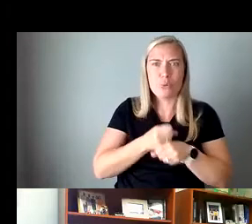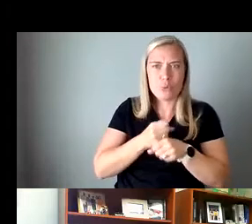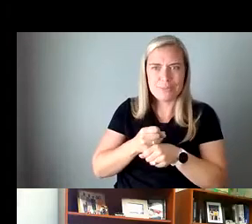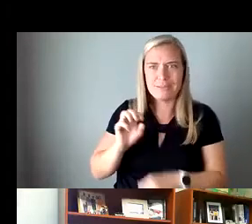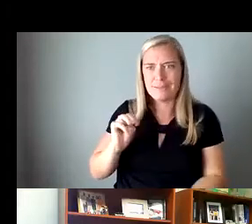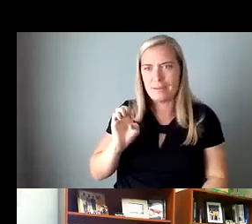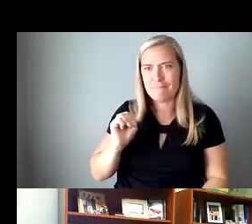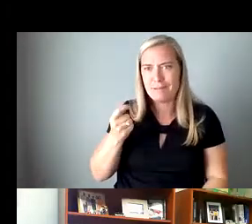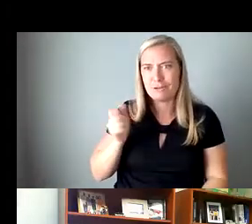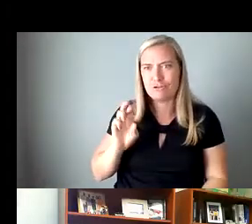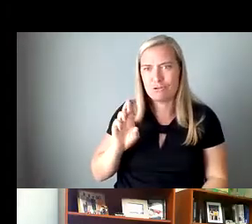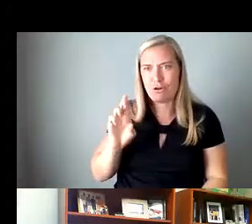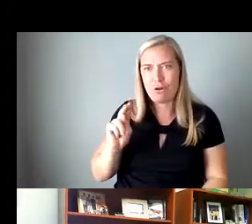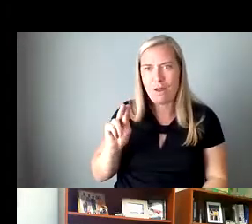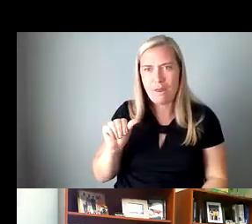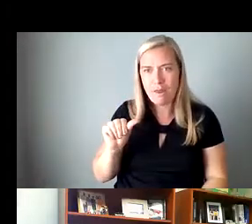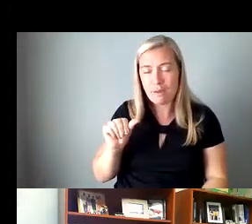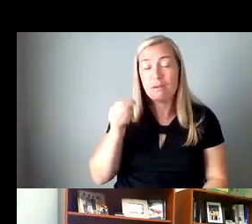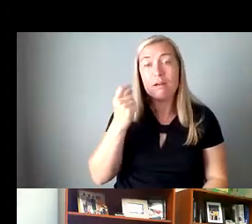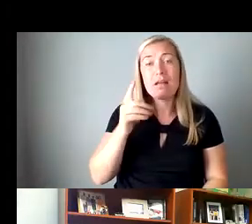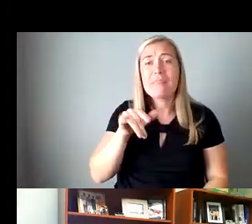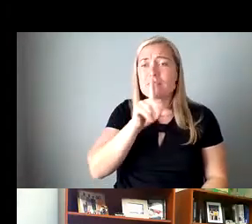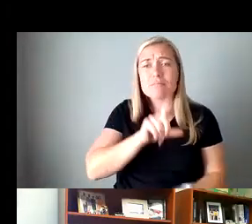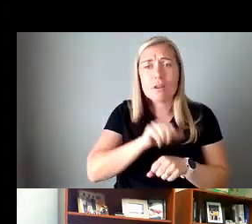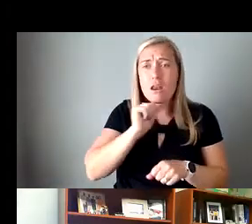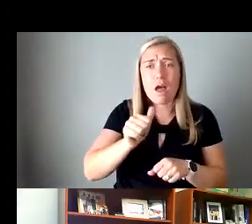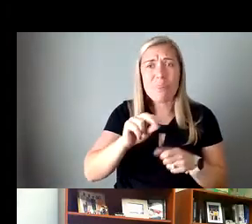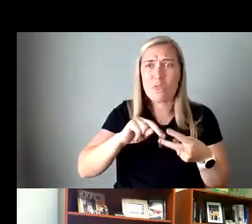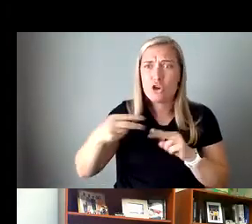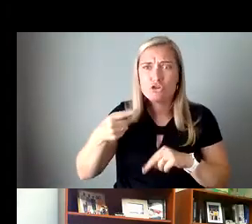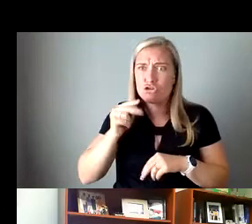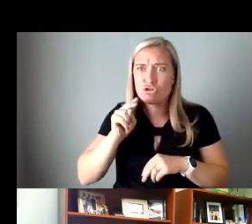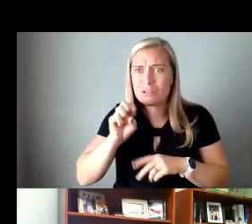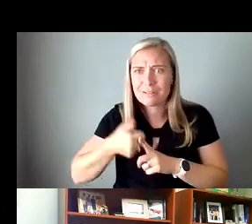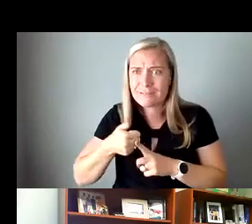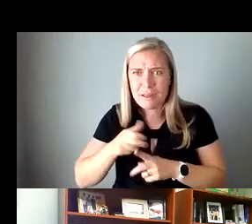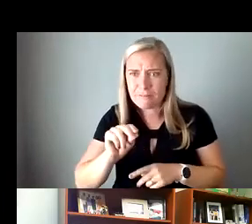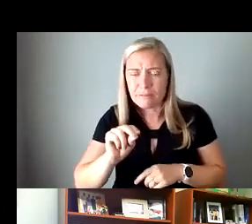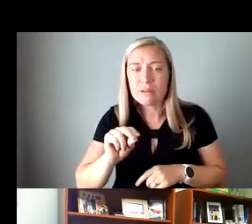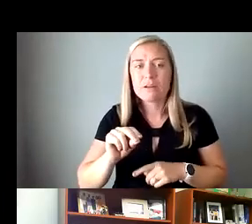Messenger RNA isn't actually the gene. What it is, is instructions that teach your cells how to